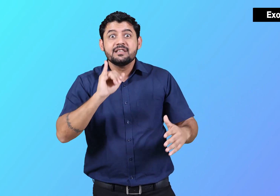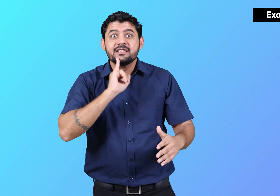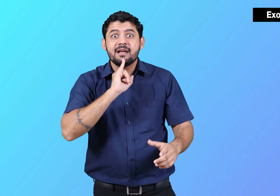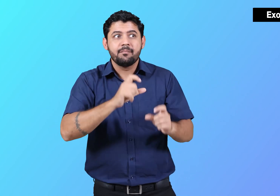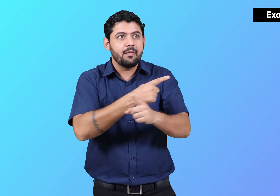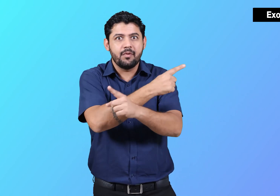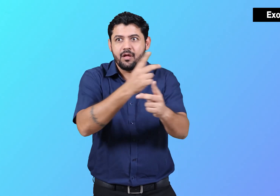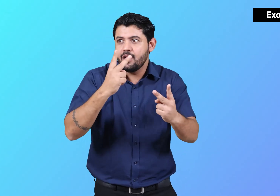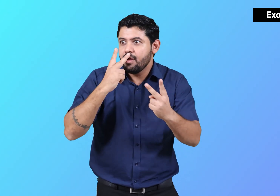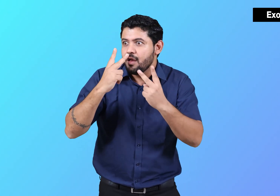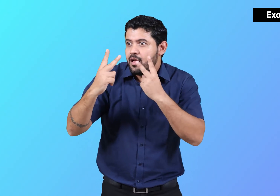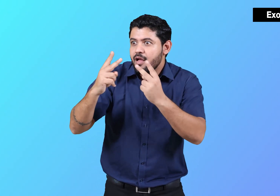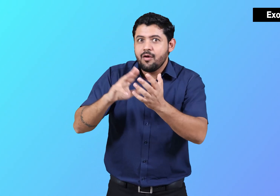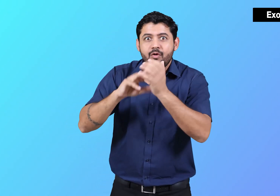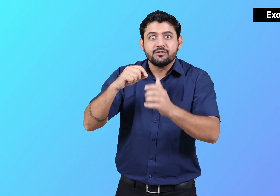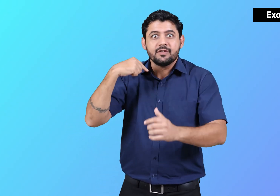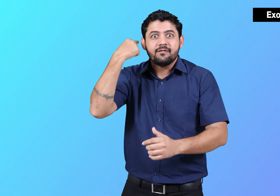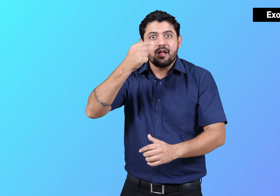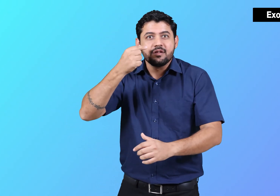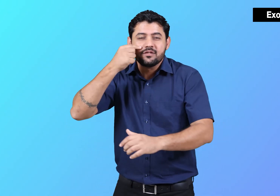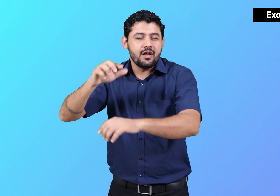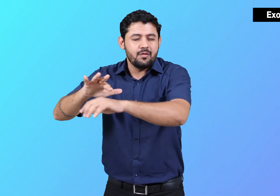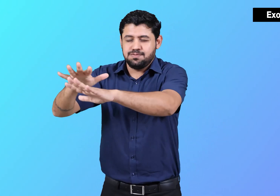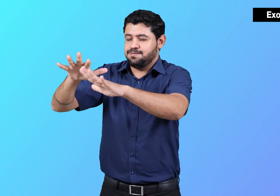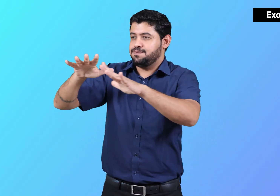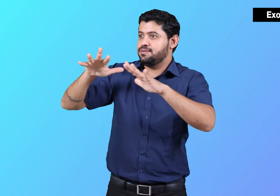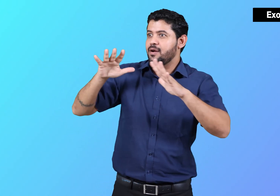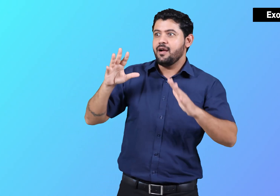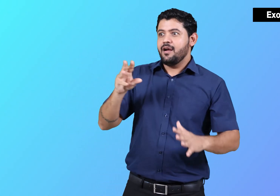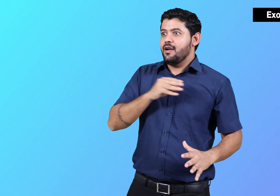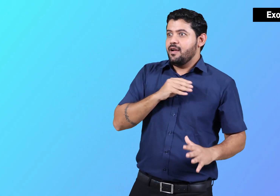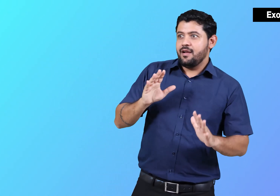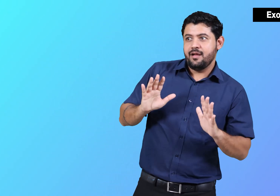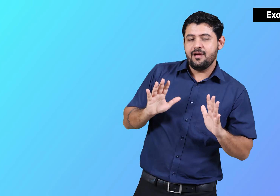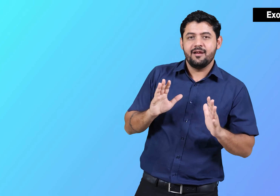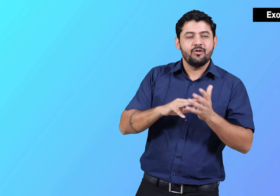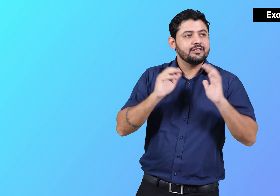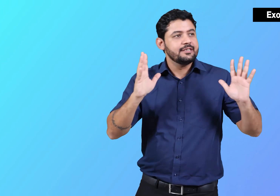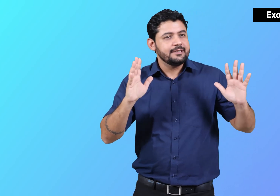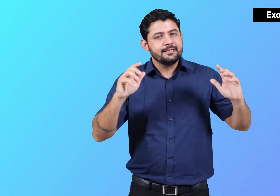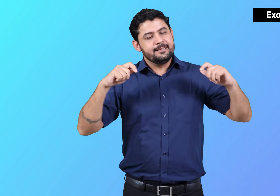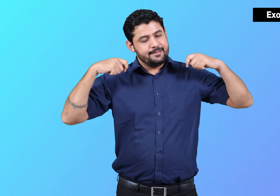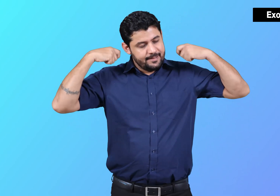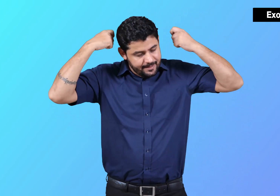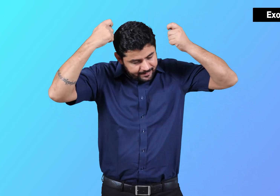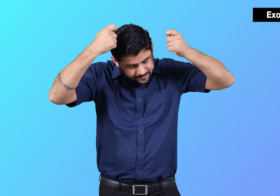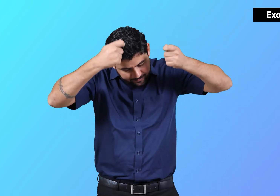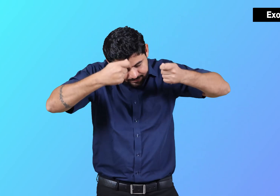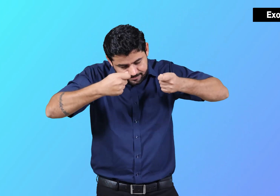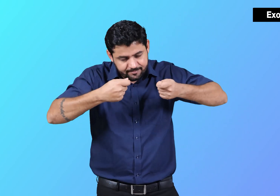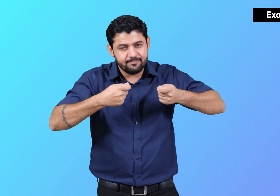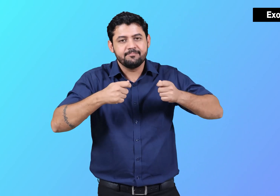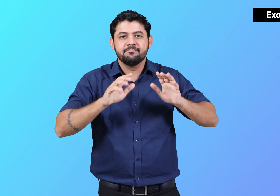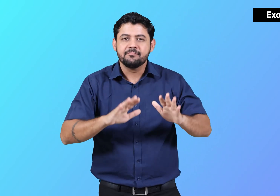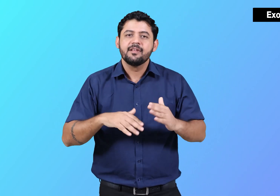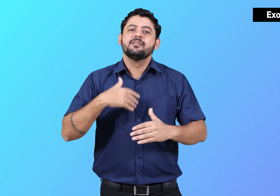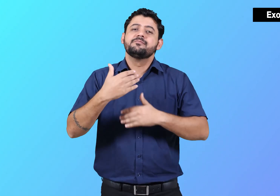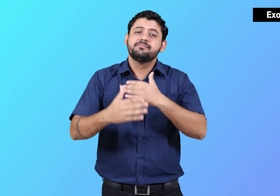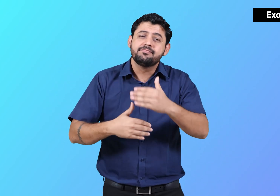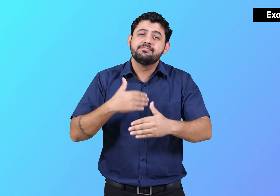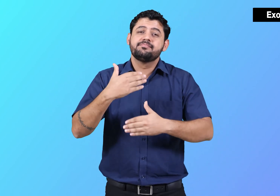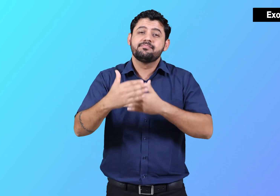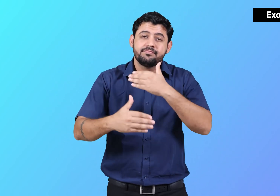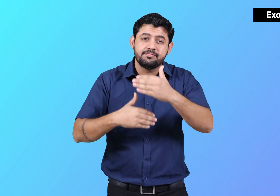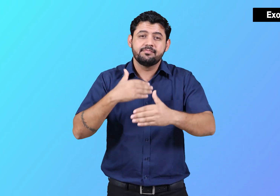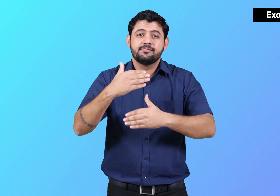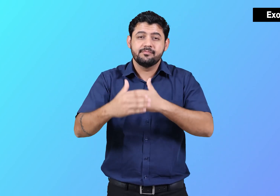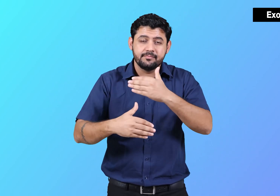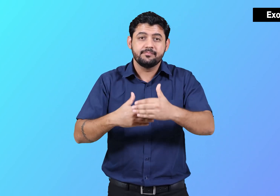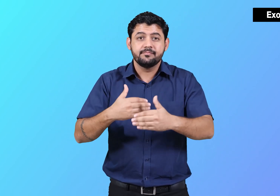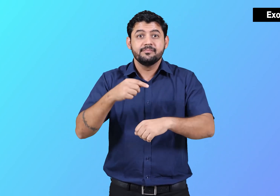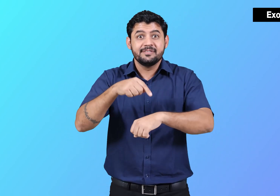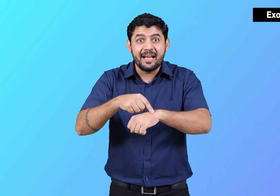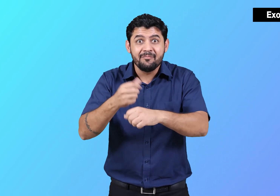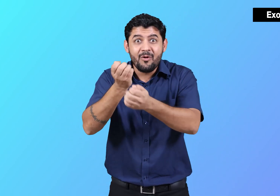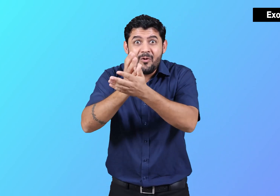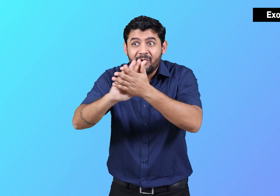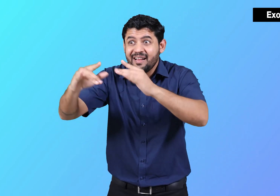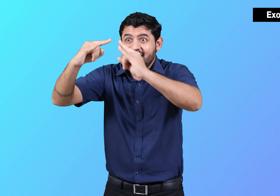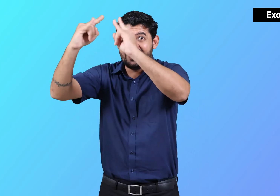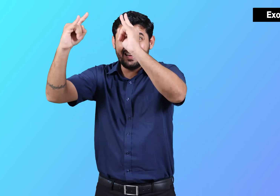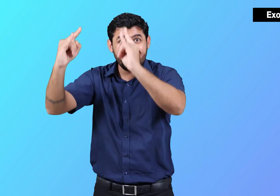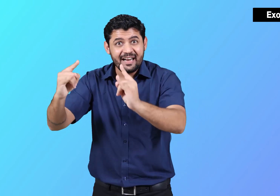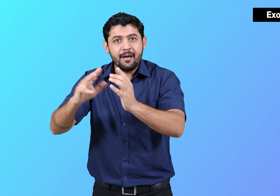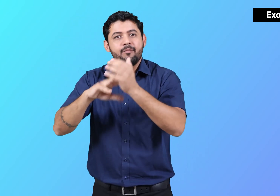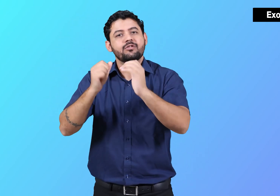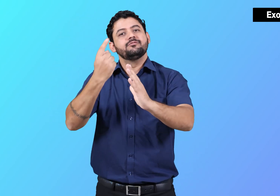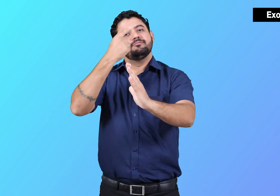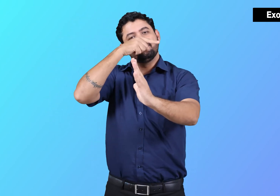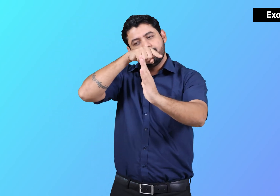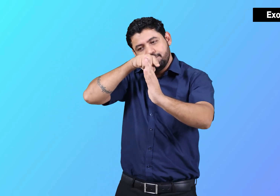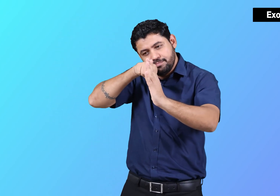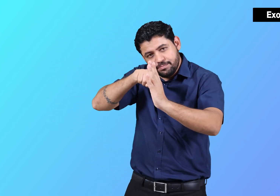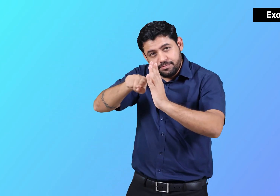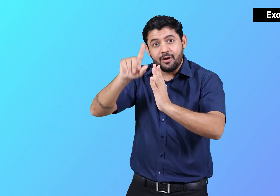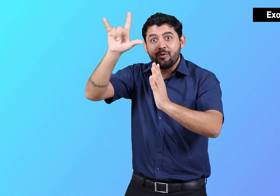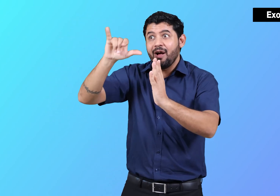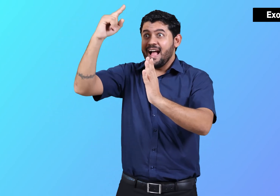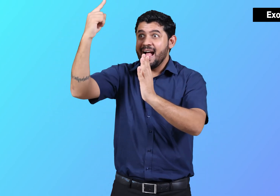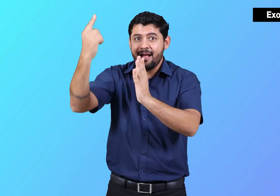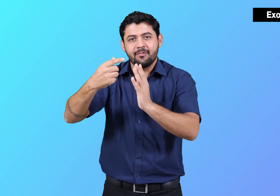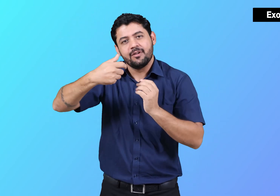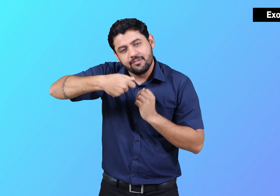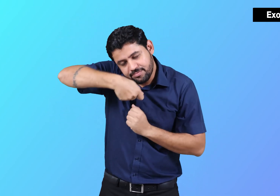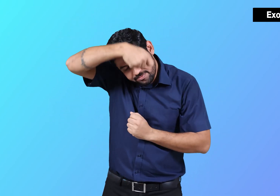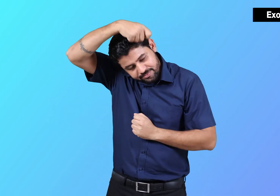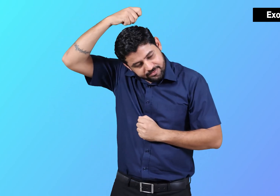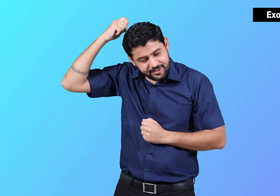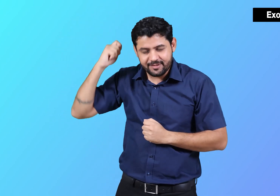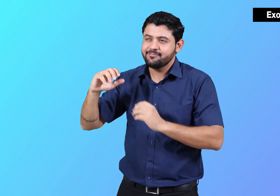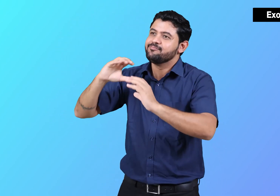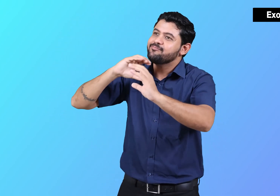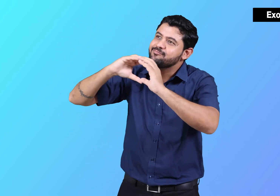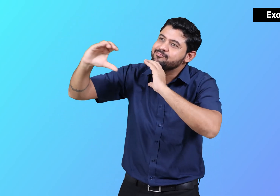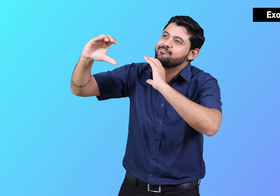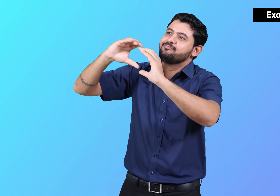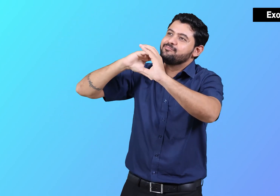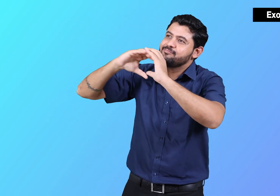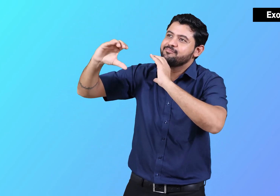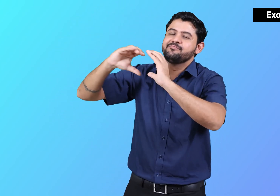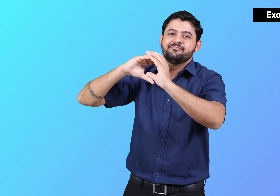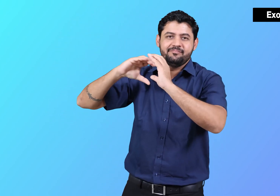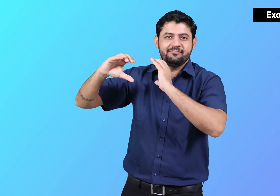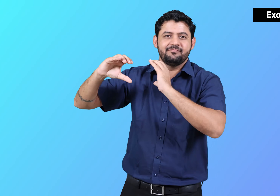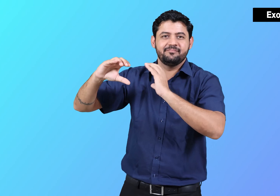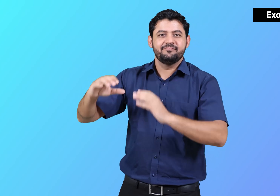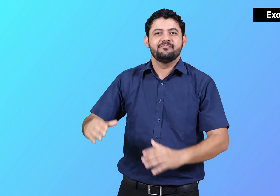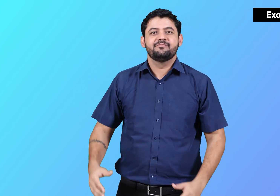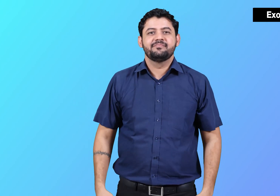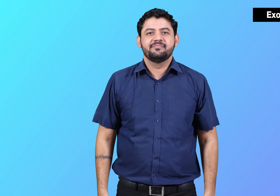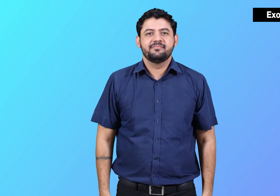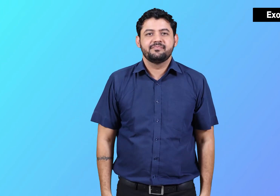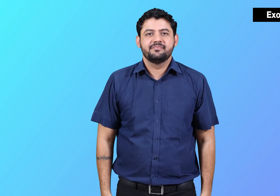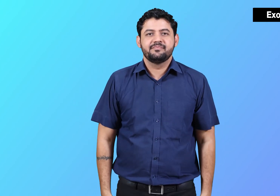The people would see that Moses’ face was shining bright, so he would cover his face again. He kept his face covered until the next time he went in to speak with the Lord.